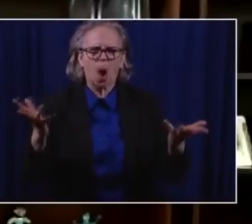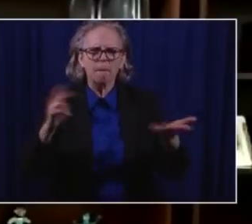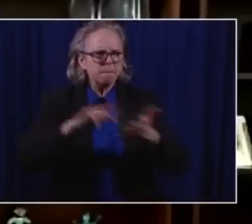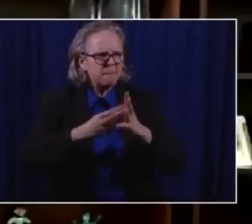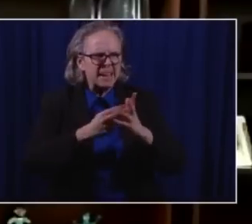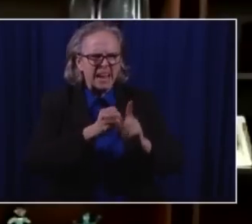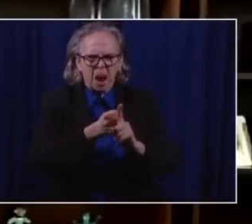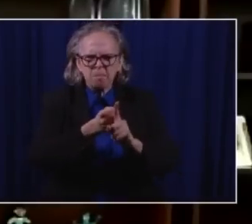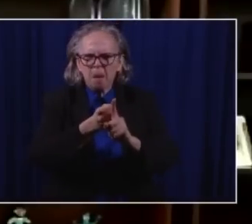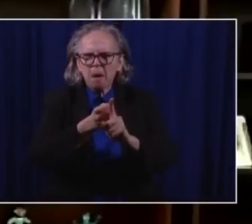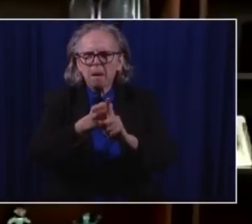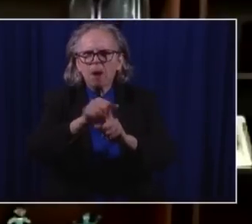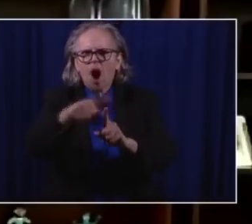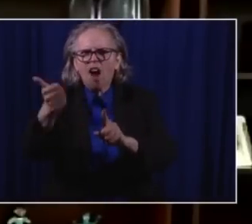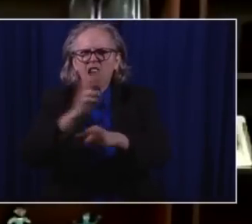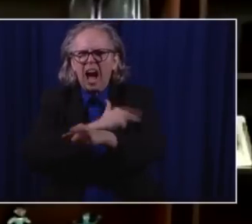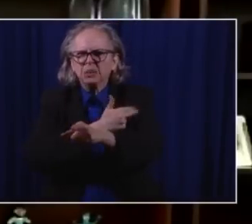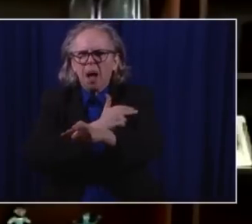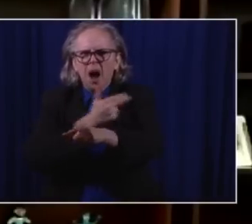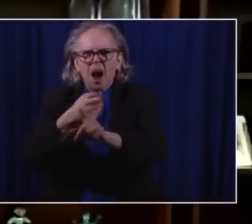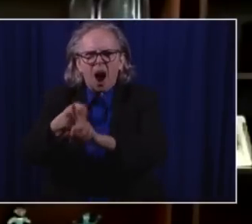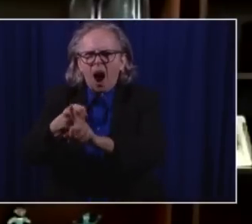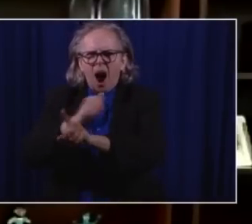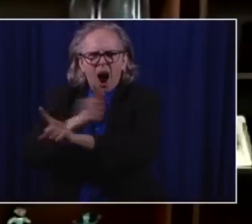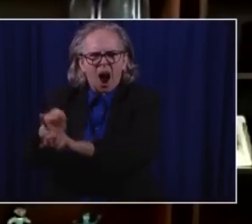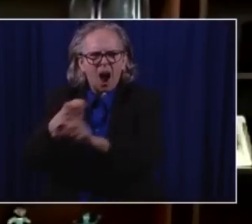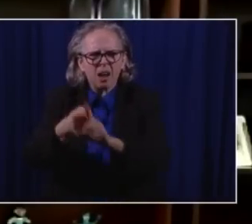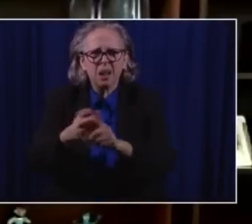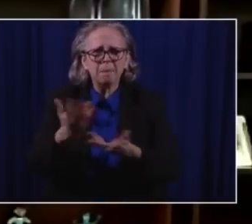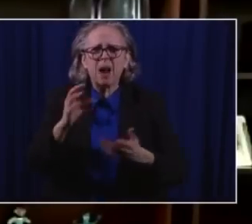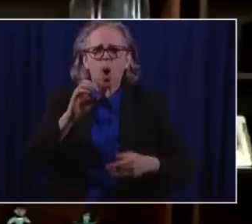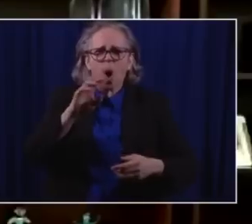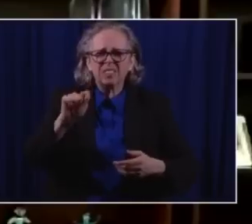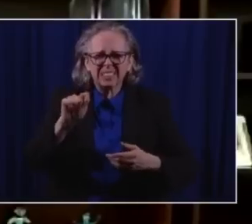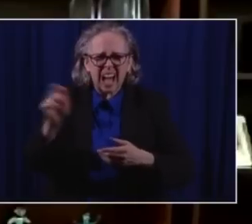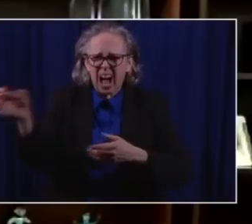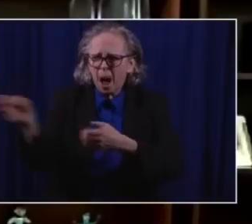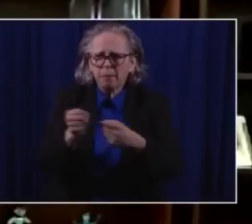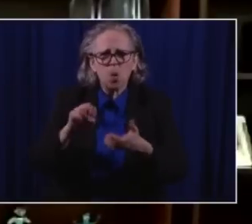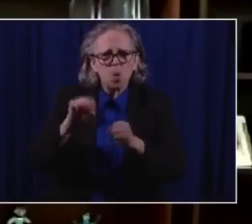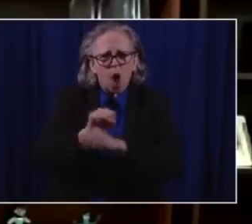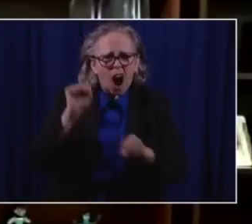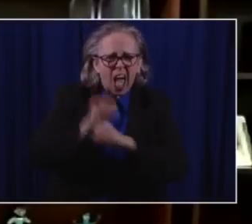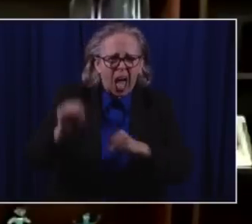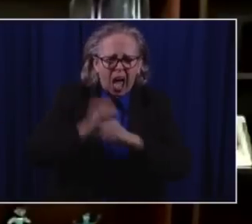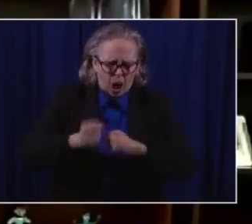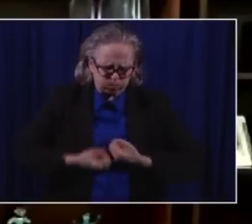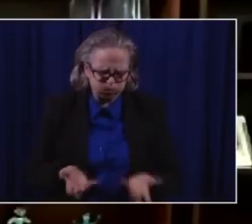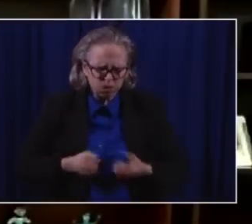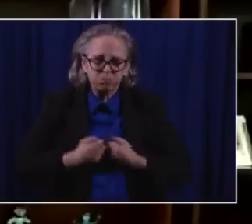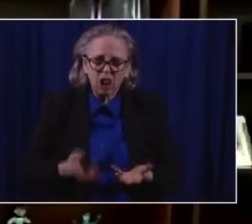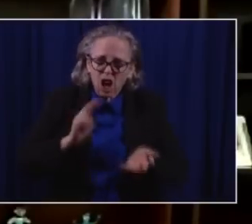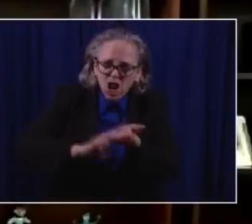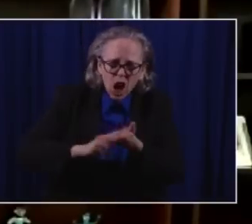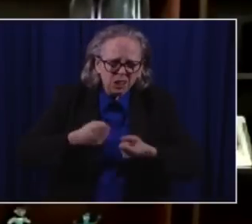And I would tell you that the impact of these Stuart shortages on our workforce can't be overstated. They've